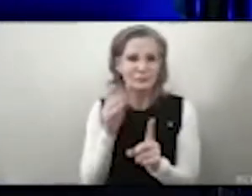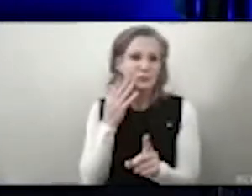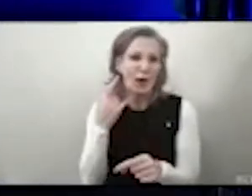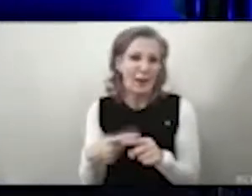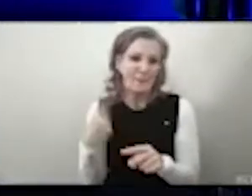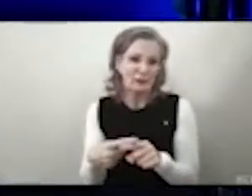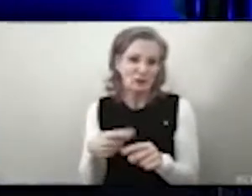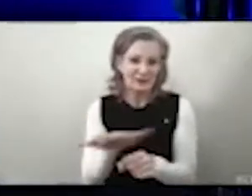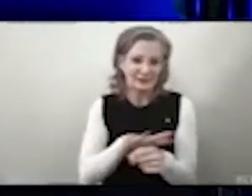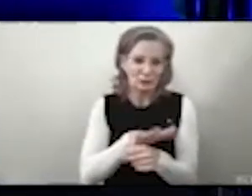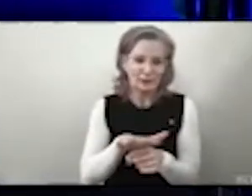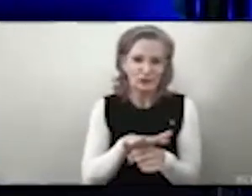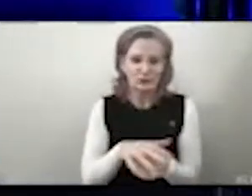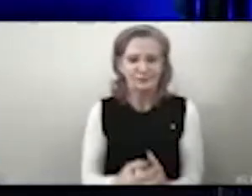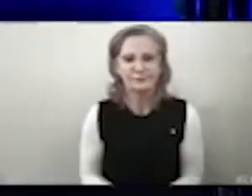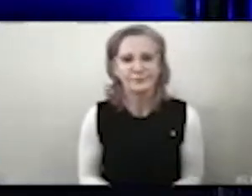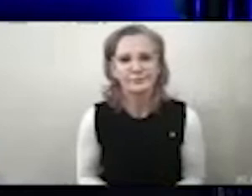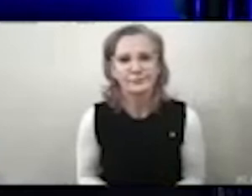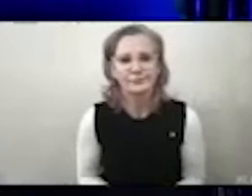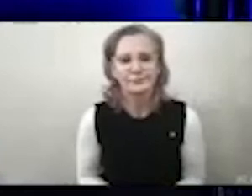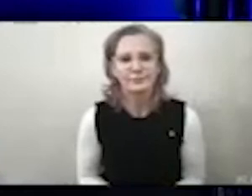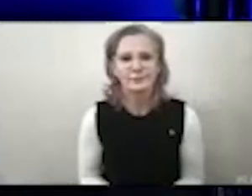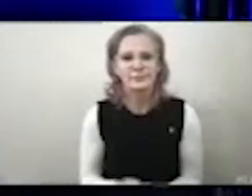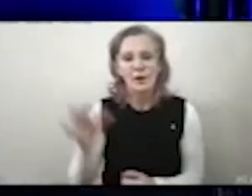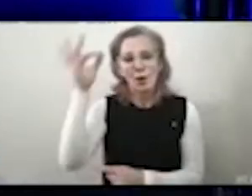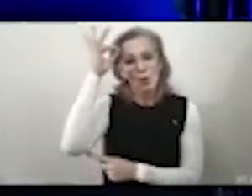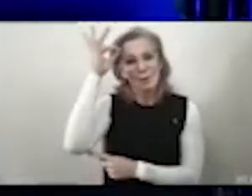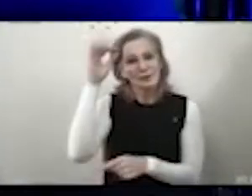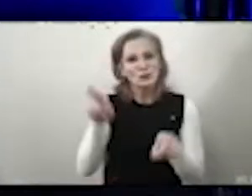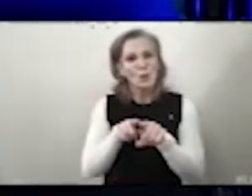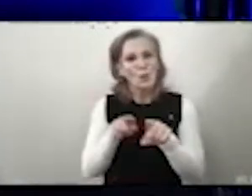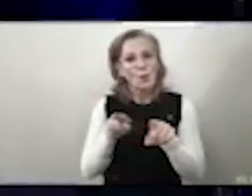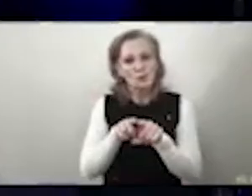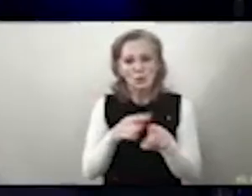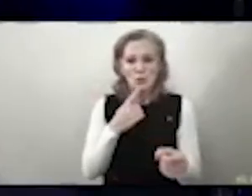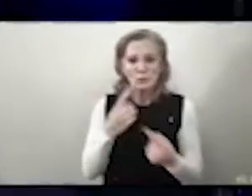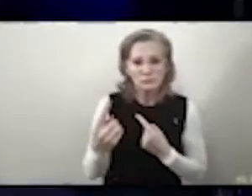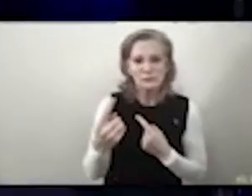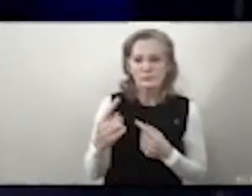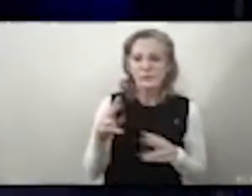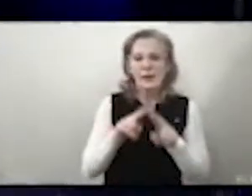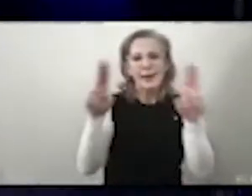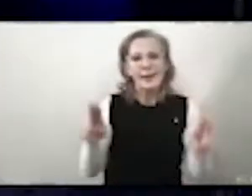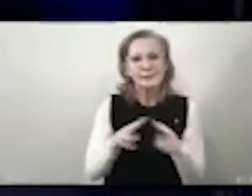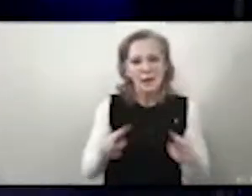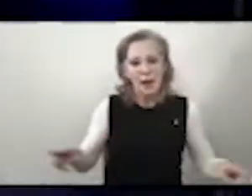The Commission also suggests strengthening international connections to support sharing of learning between countries